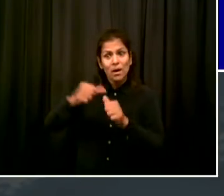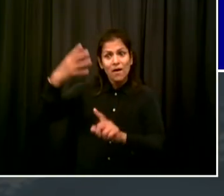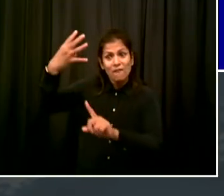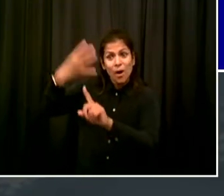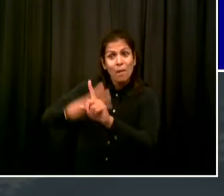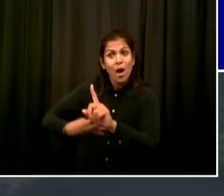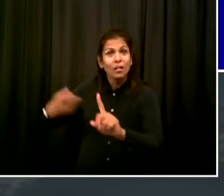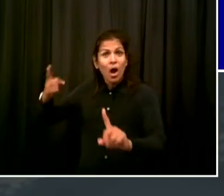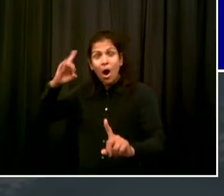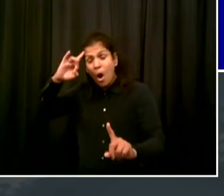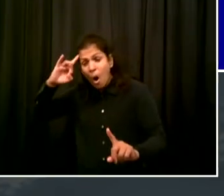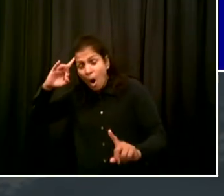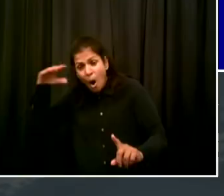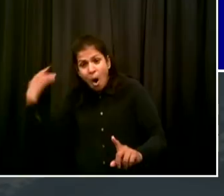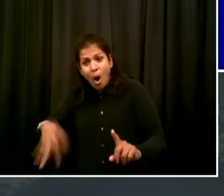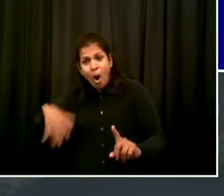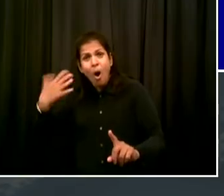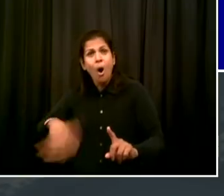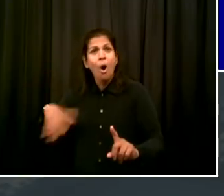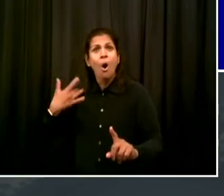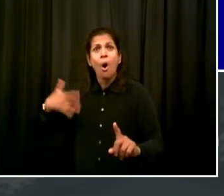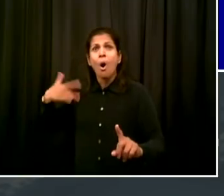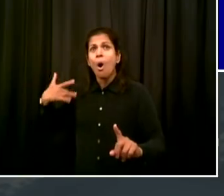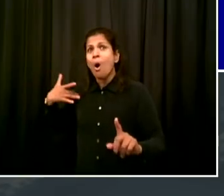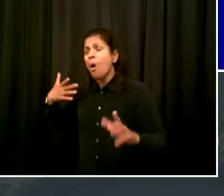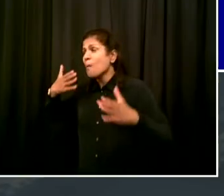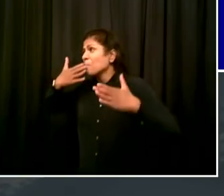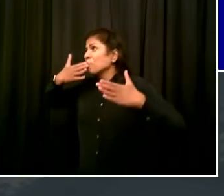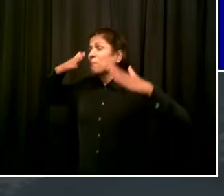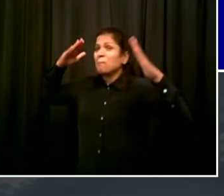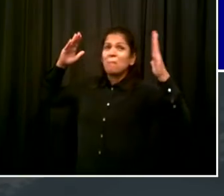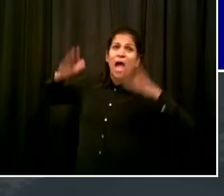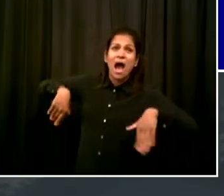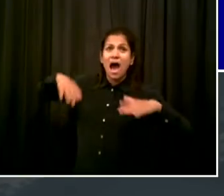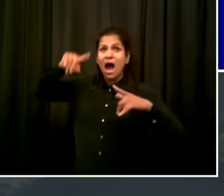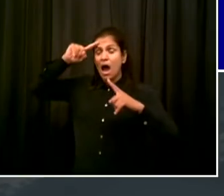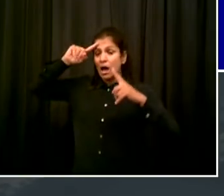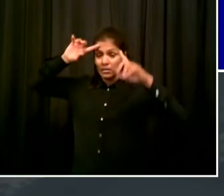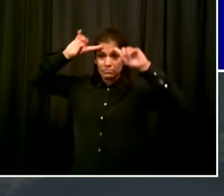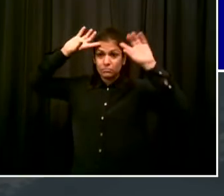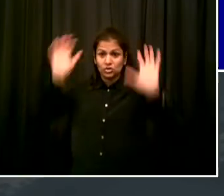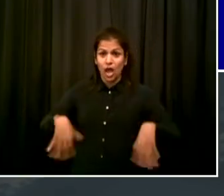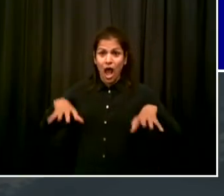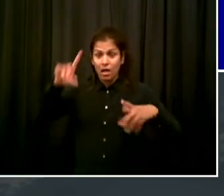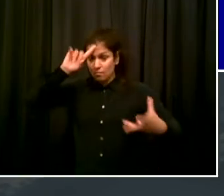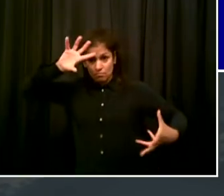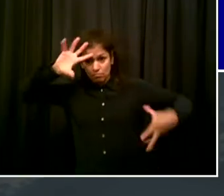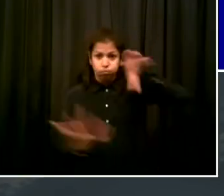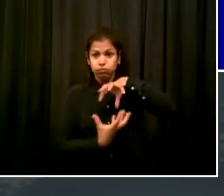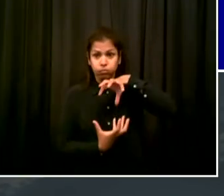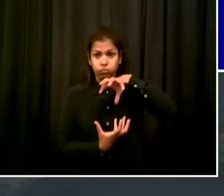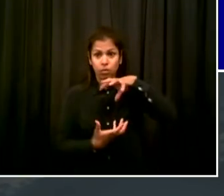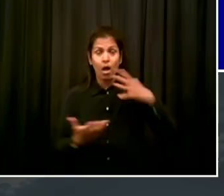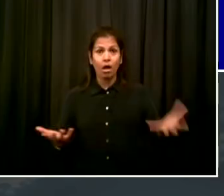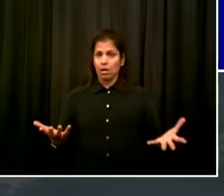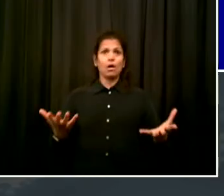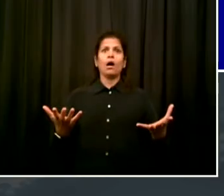AND WHAT WE WERE FIGHTING FOR .